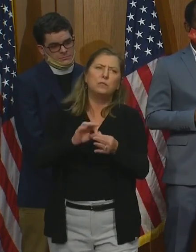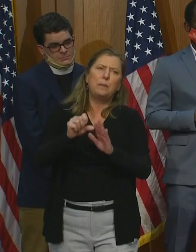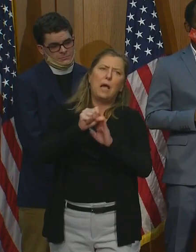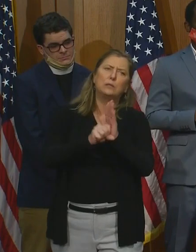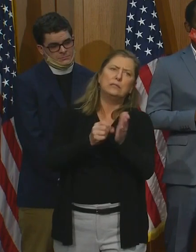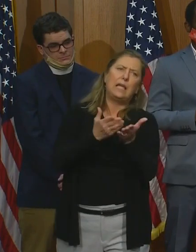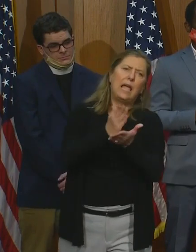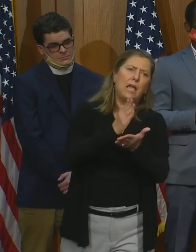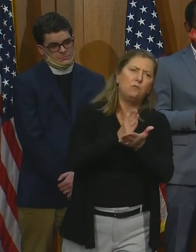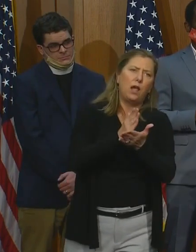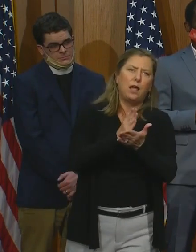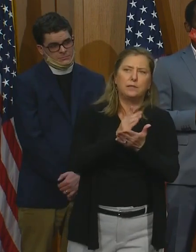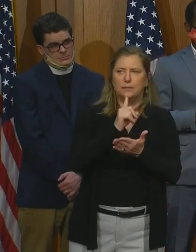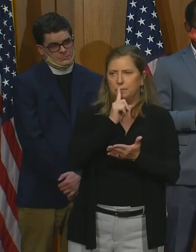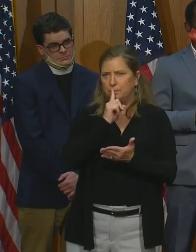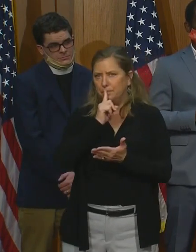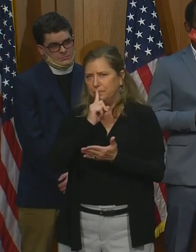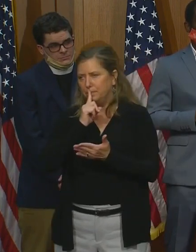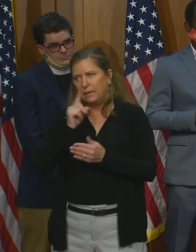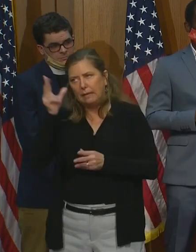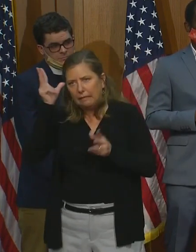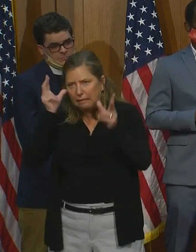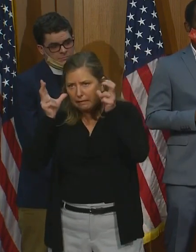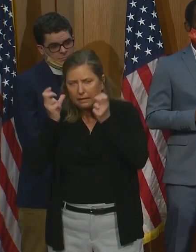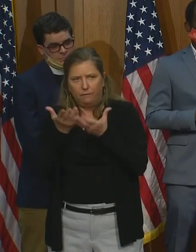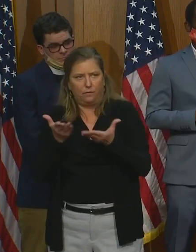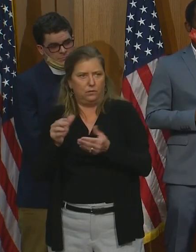ONE THAT PART TO SERVE WAR WAS